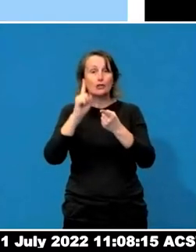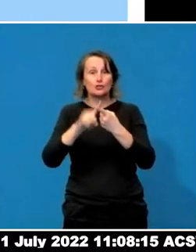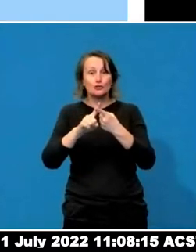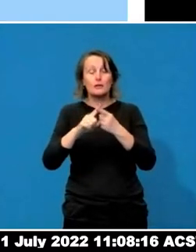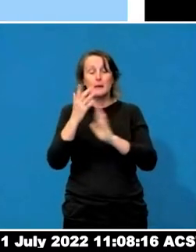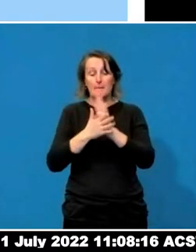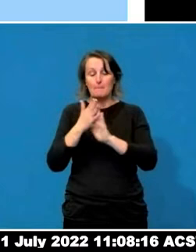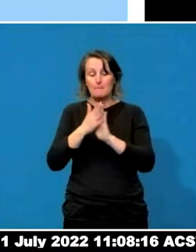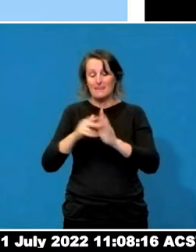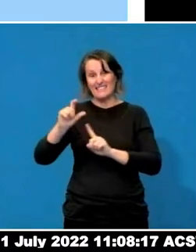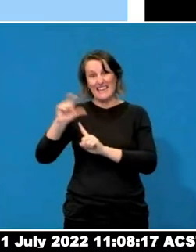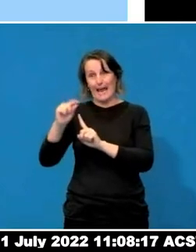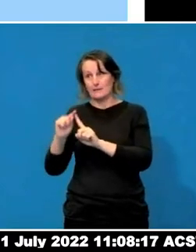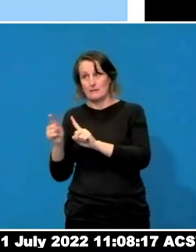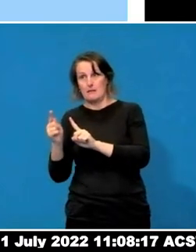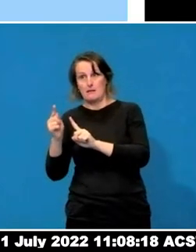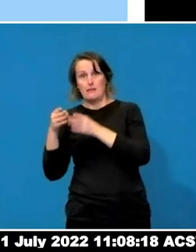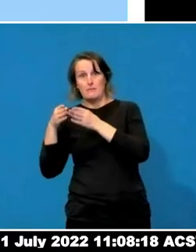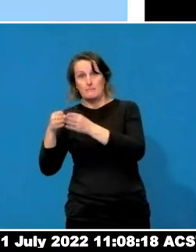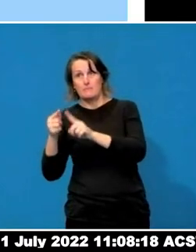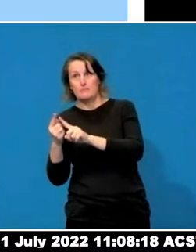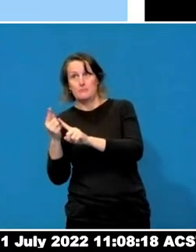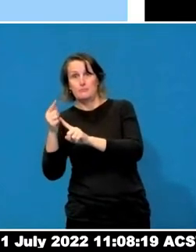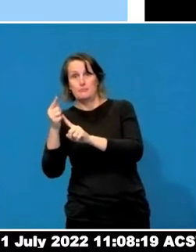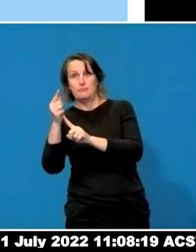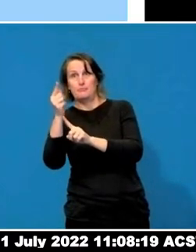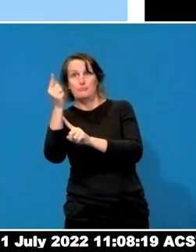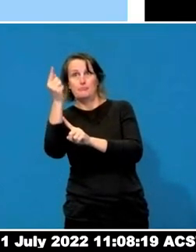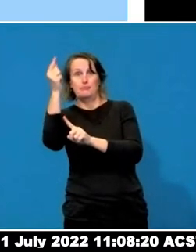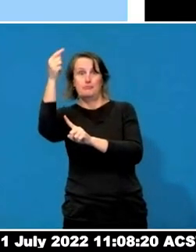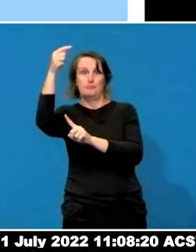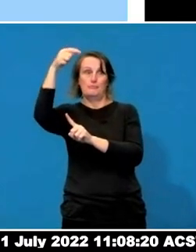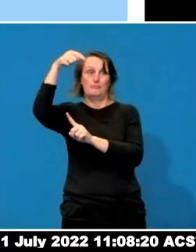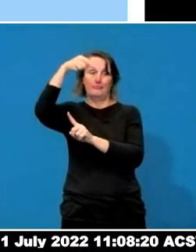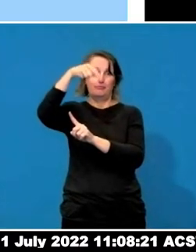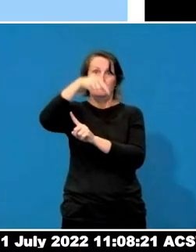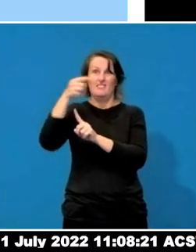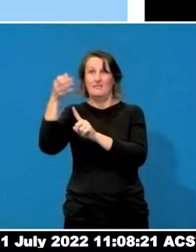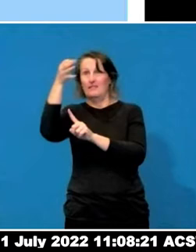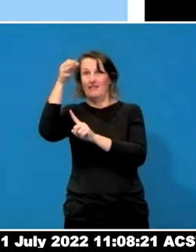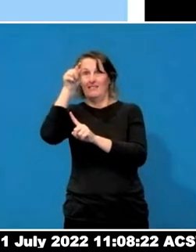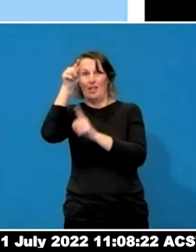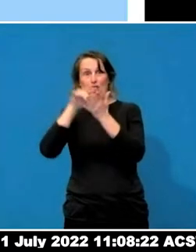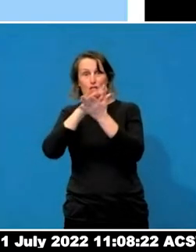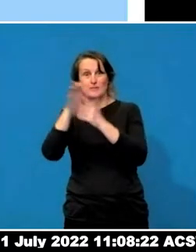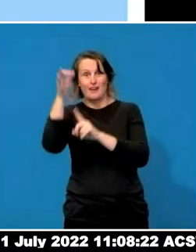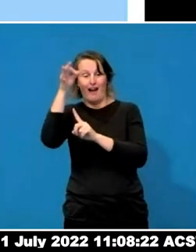your way all the way up the east coast to Thursday Island, to Bamaga and then work your